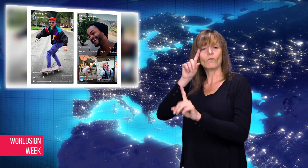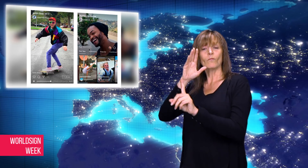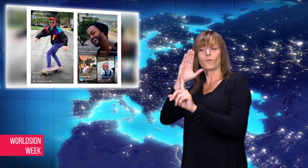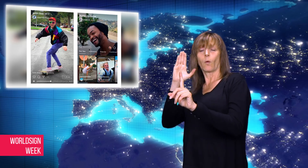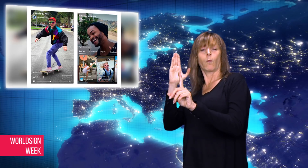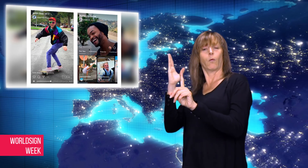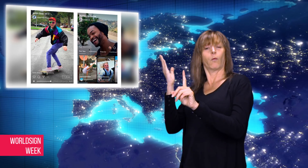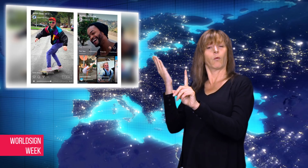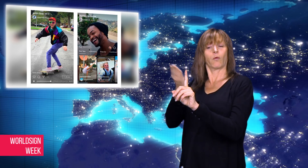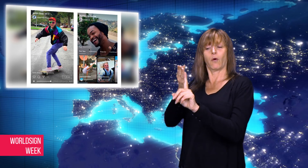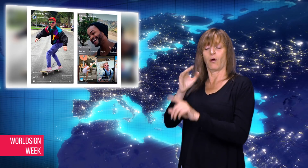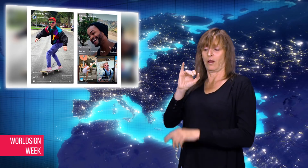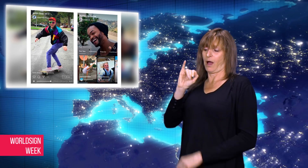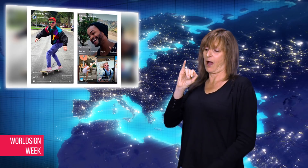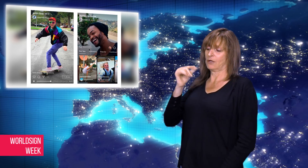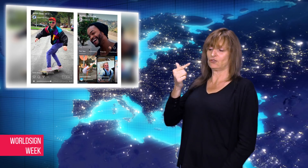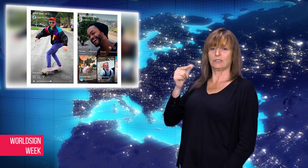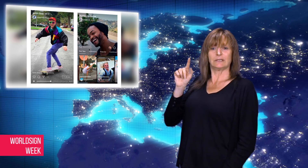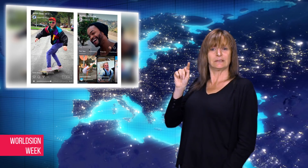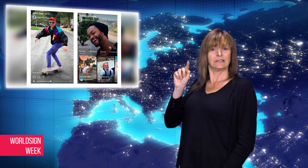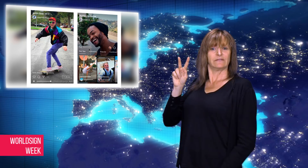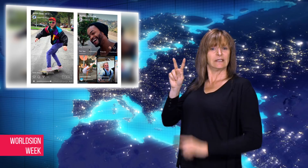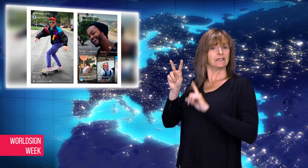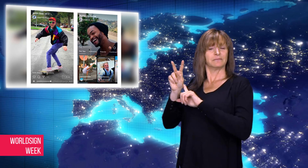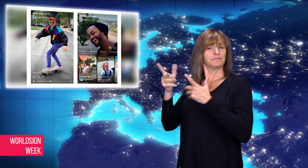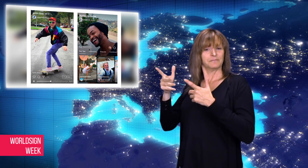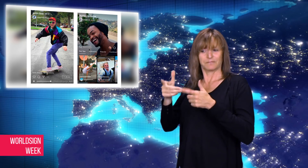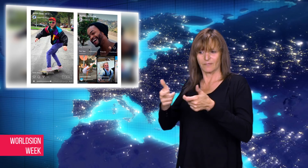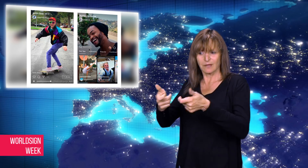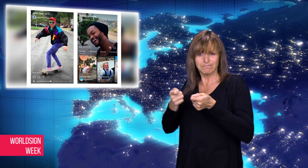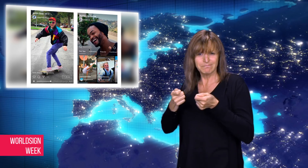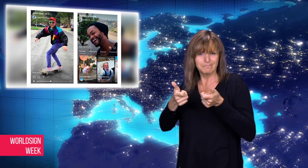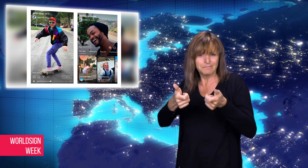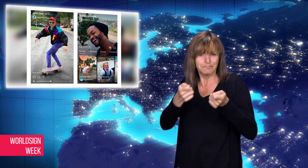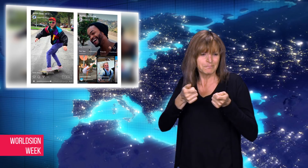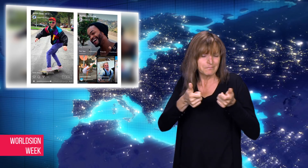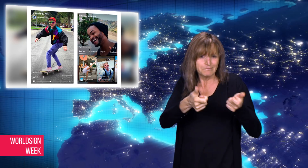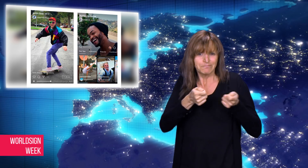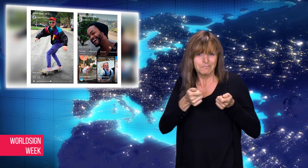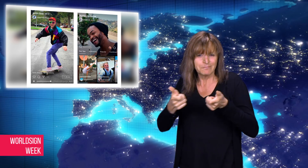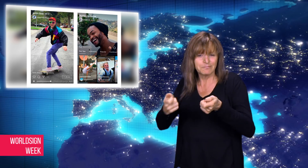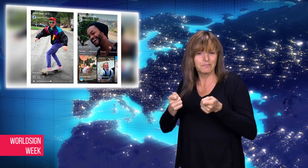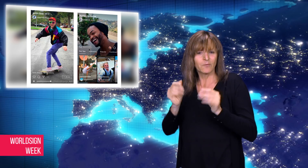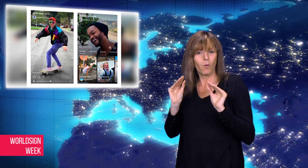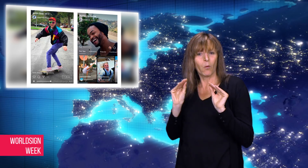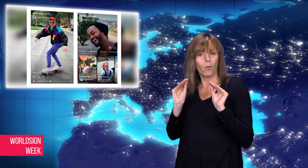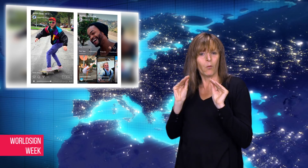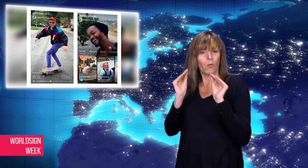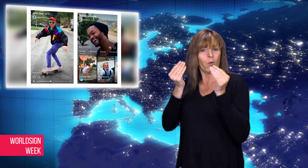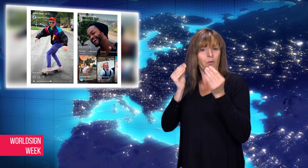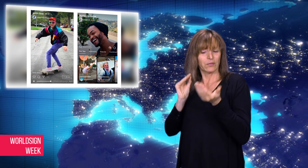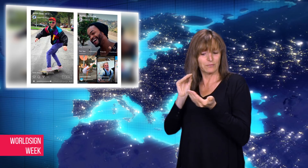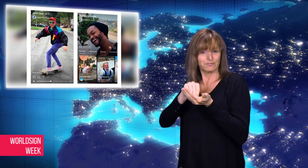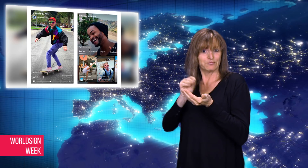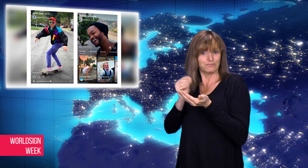The goal of IGTV is to attract young audiences by giving more flexibility